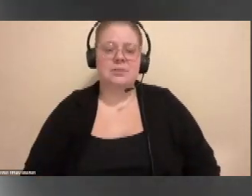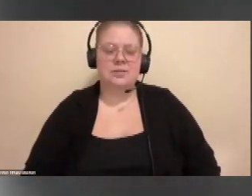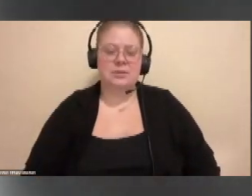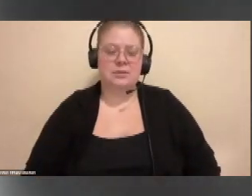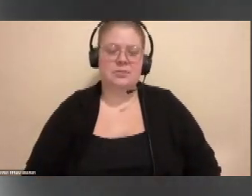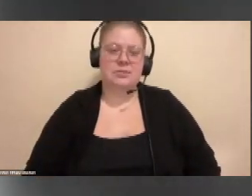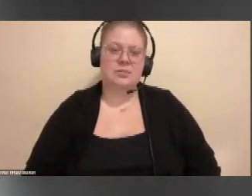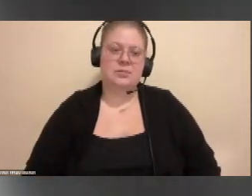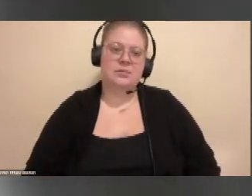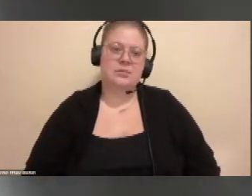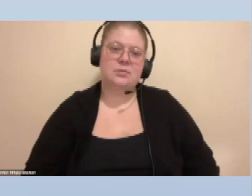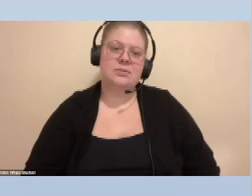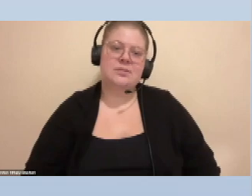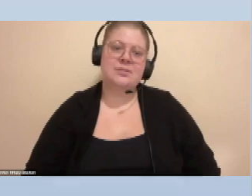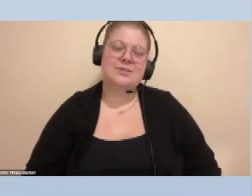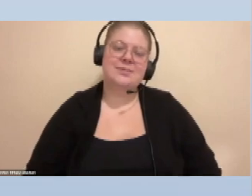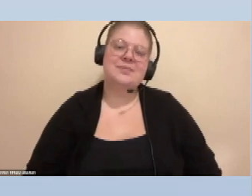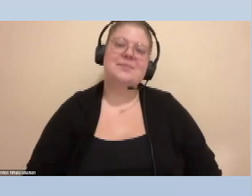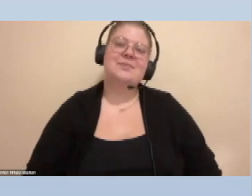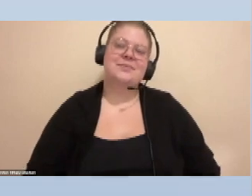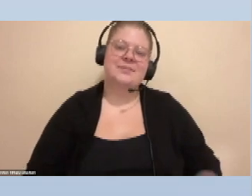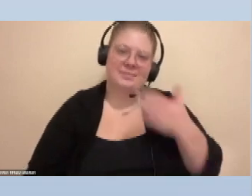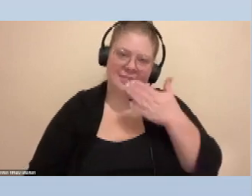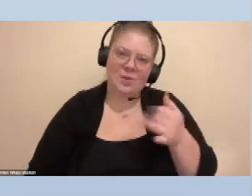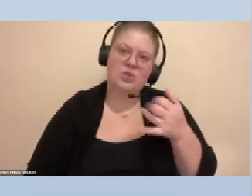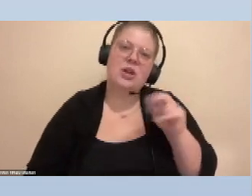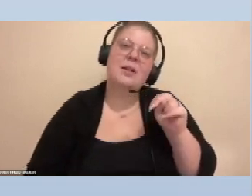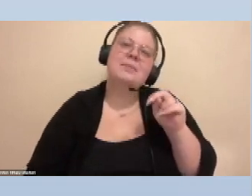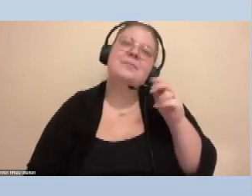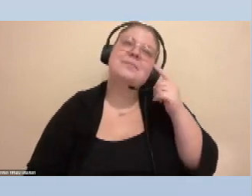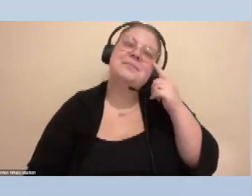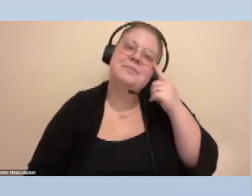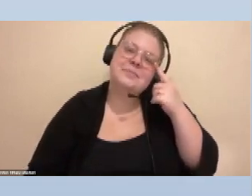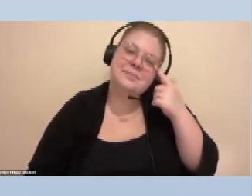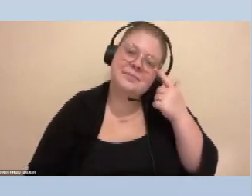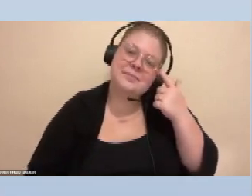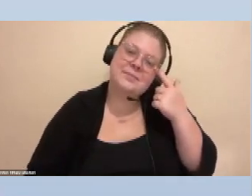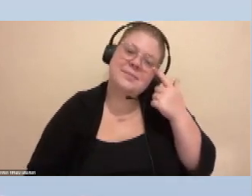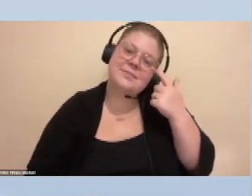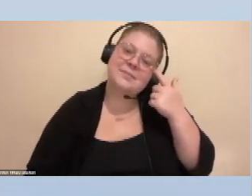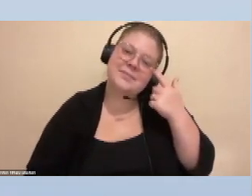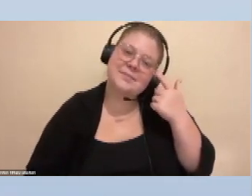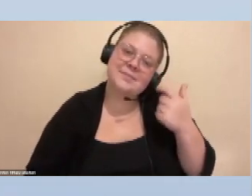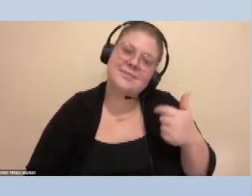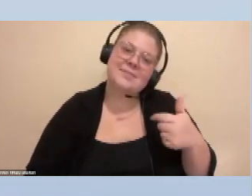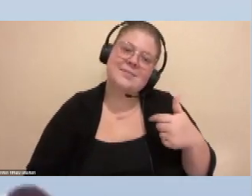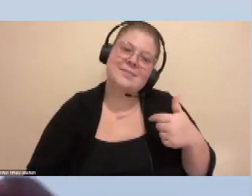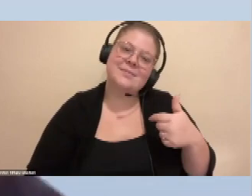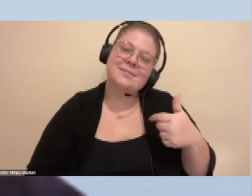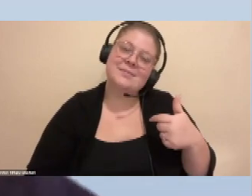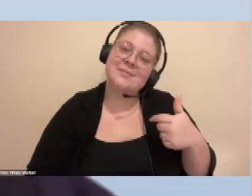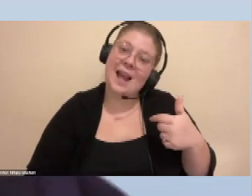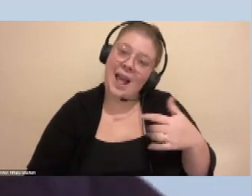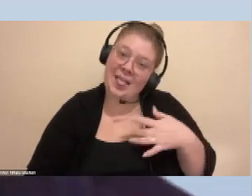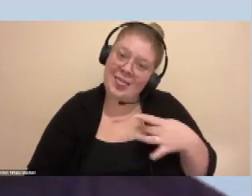Yes, thanks John. And, you know, I'm a big cake eater so it's very easy for me